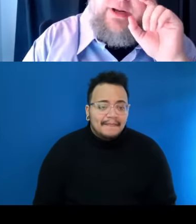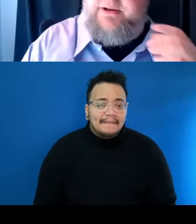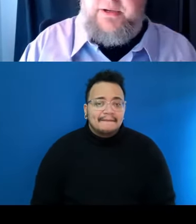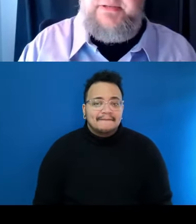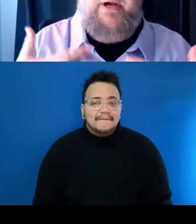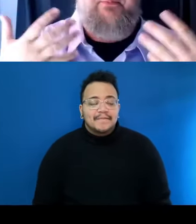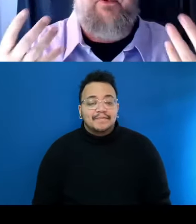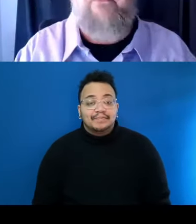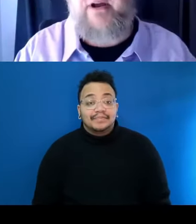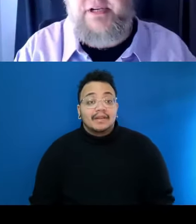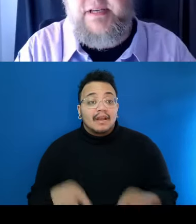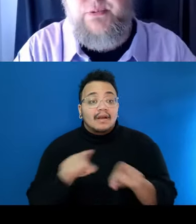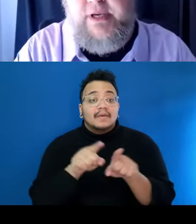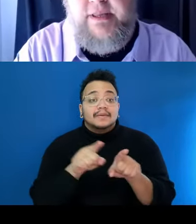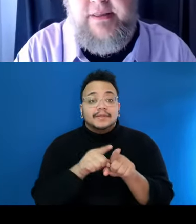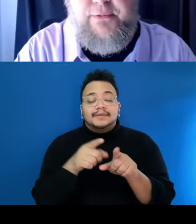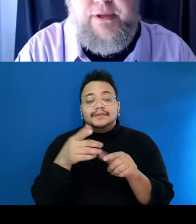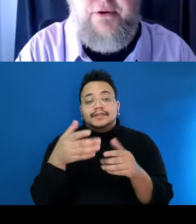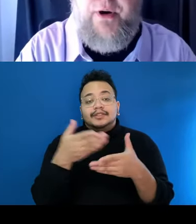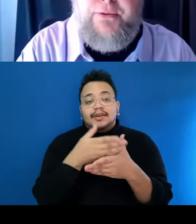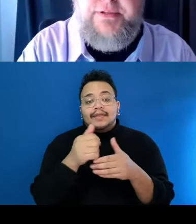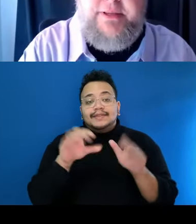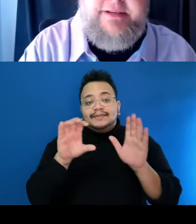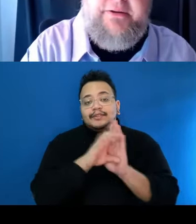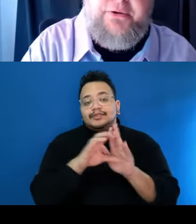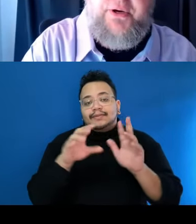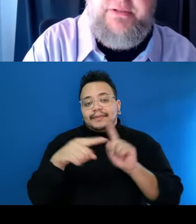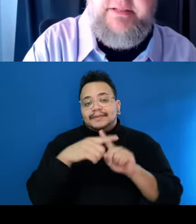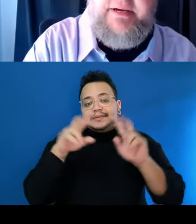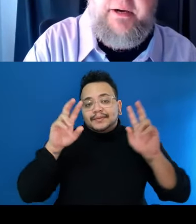I wanted to also help refresh us with a quote, with another quote.